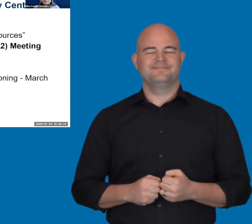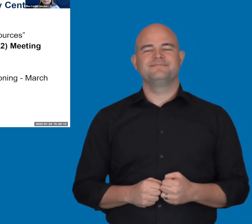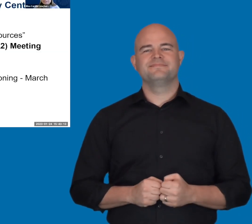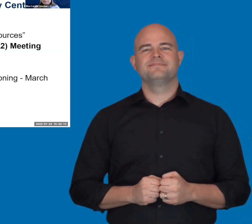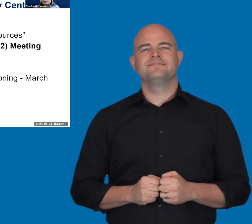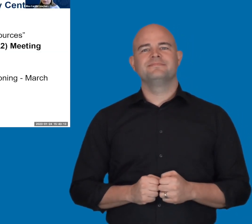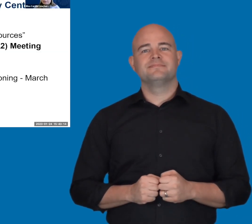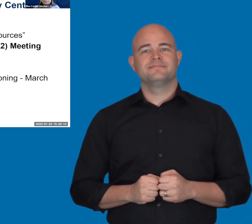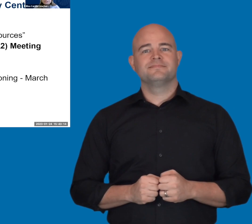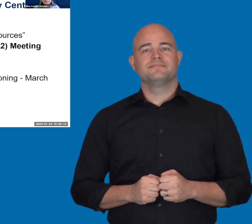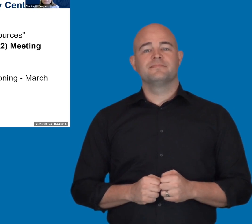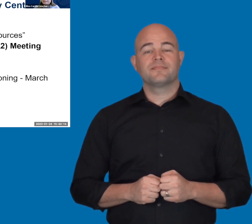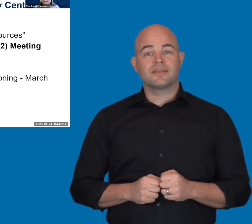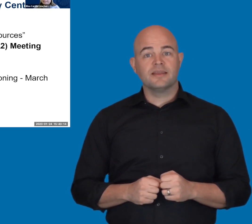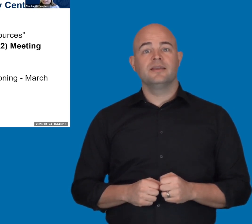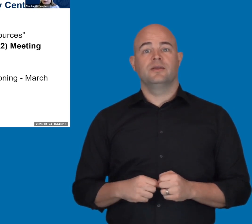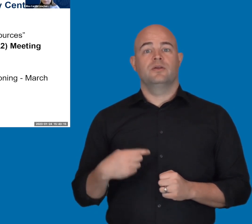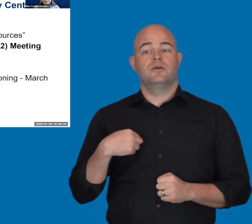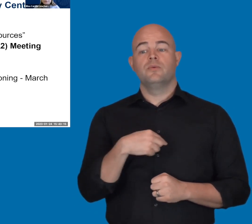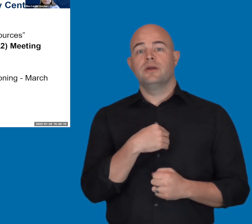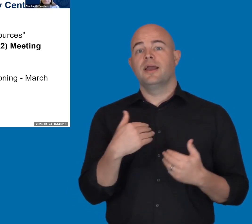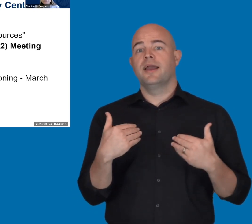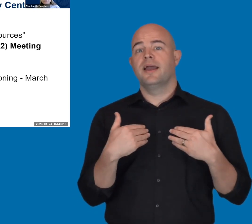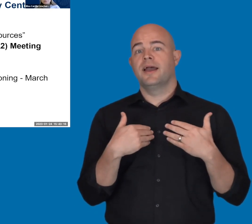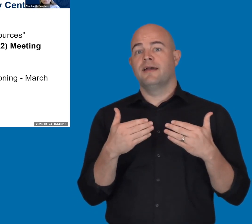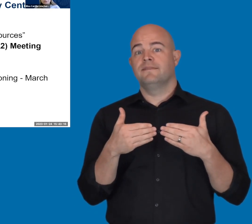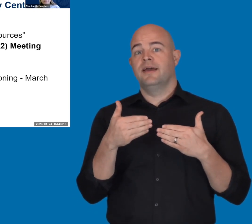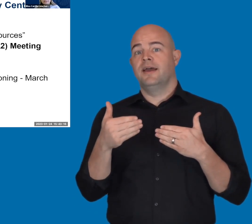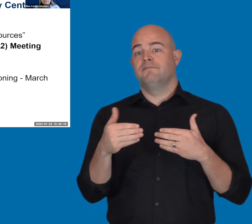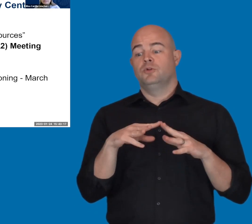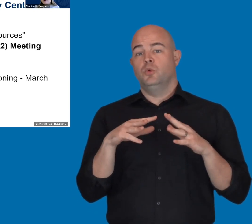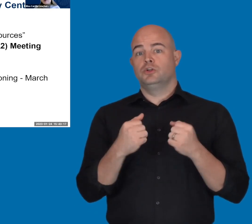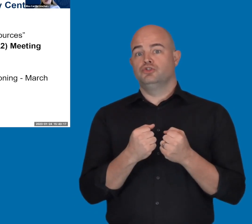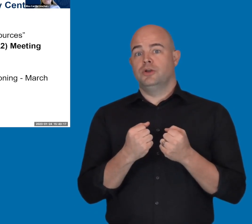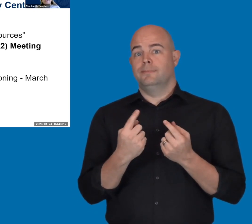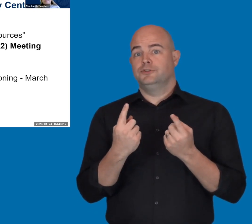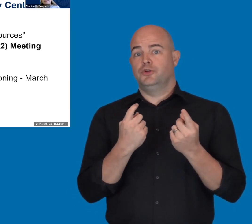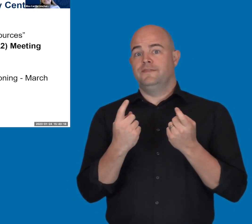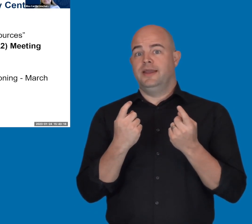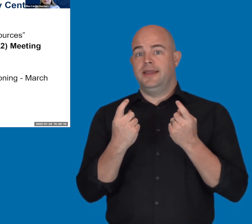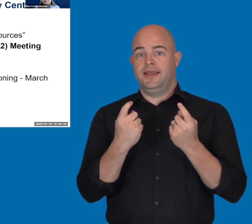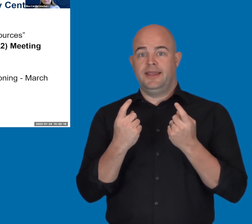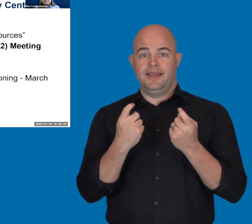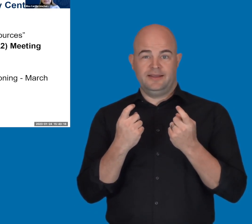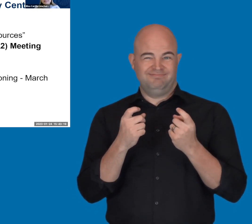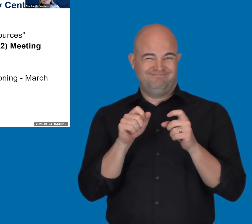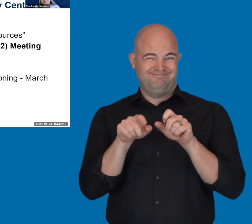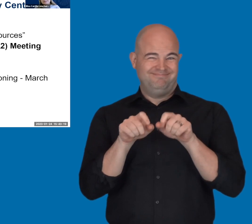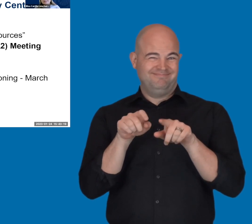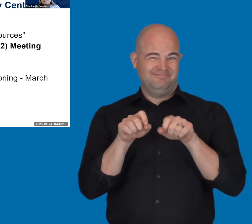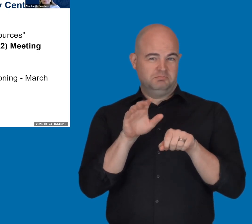and this includes even the free sources of books. So, when we're creating alternate media,